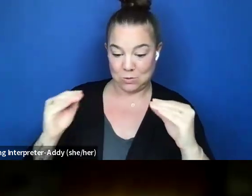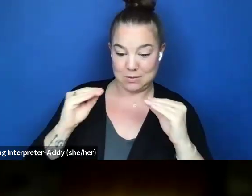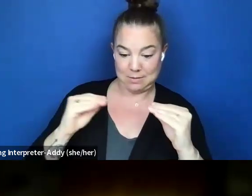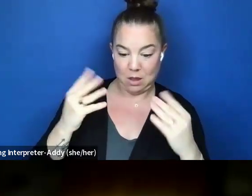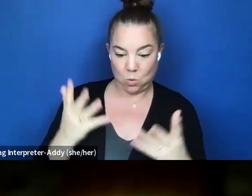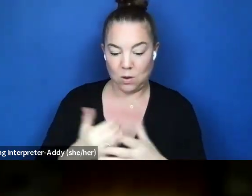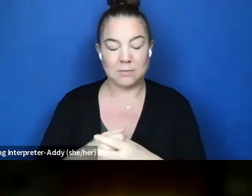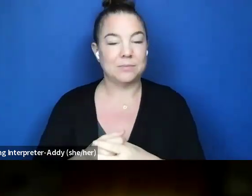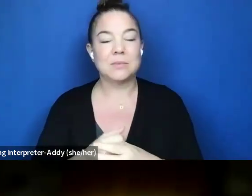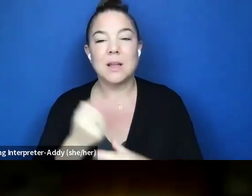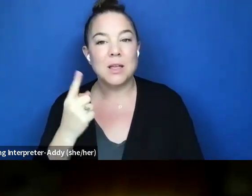Don Posh: don't assume